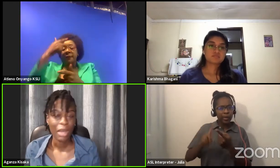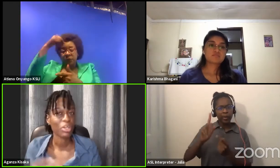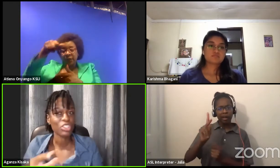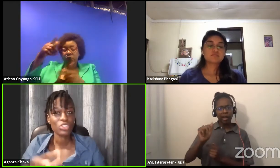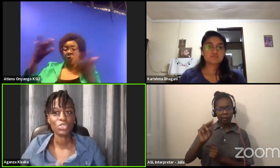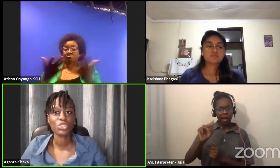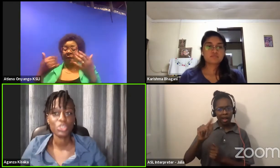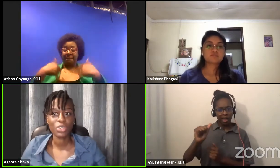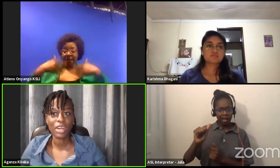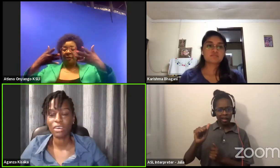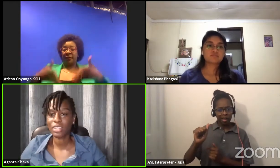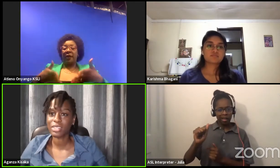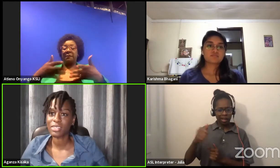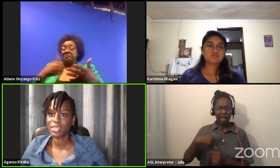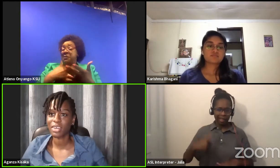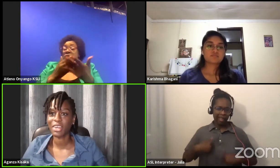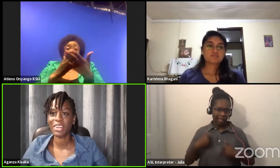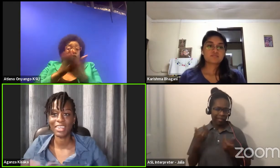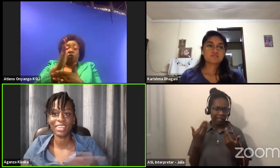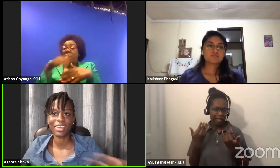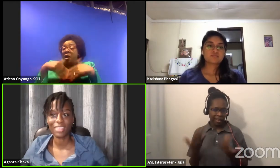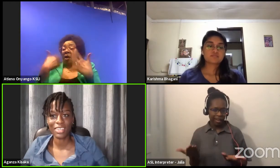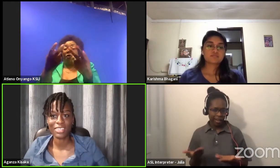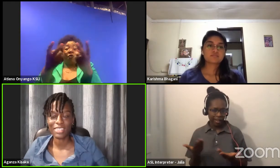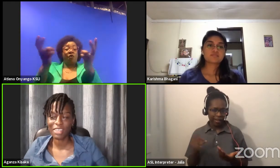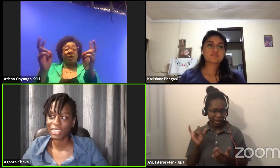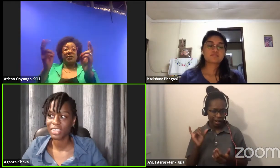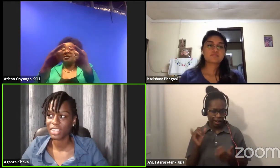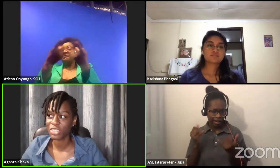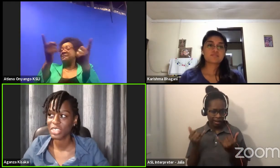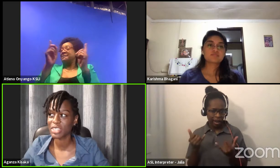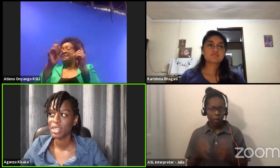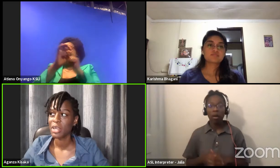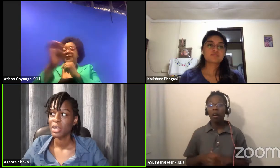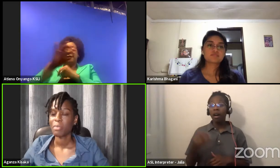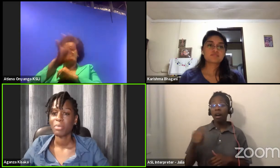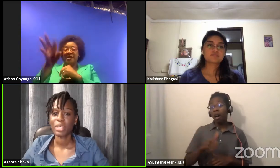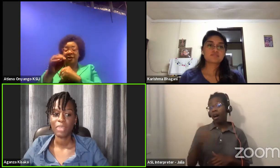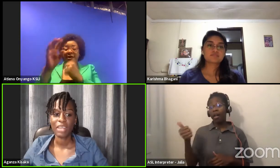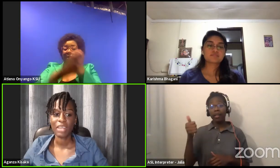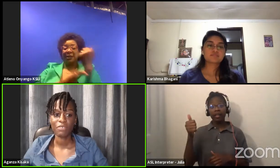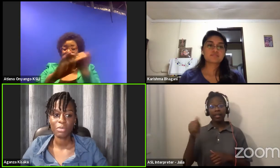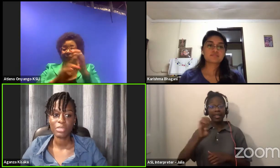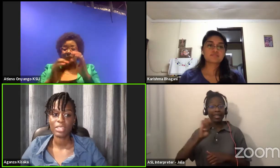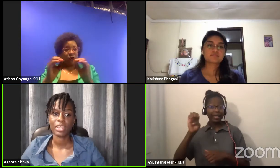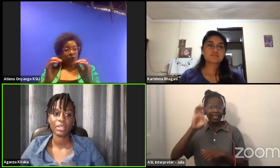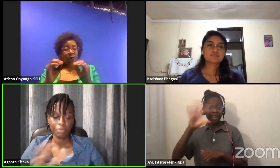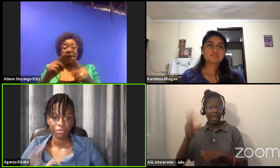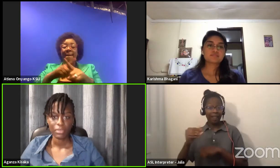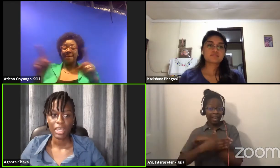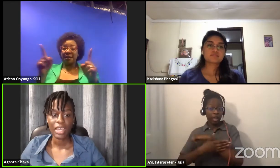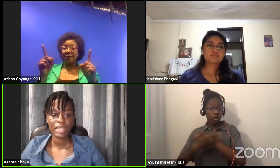I'm not so sure how audiences are in other East African countries, but that forms like KITF